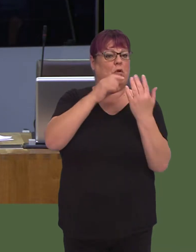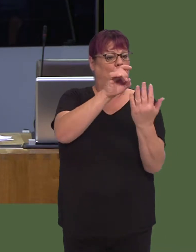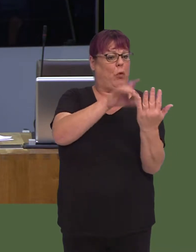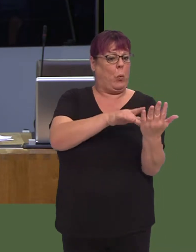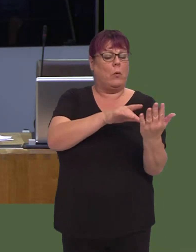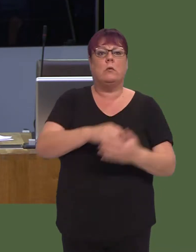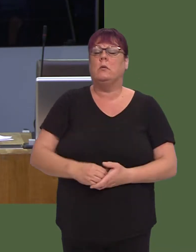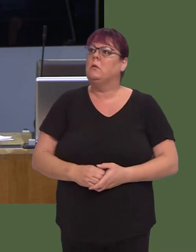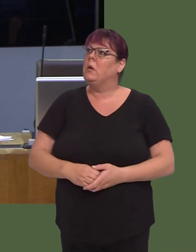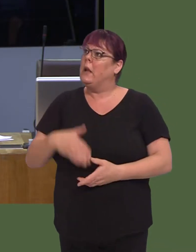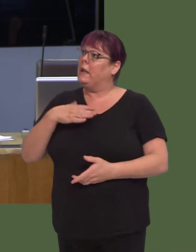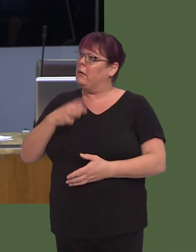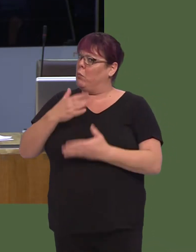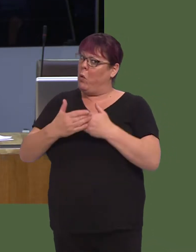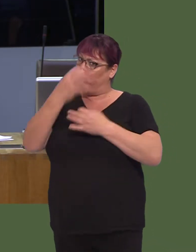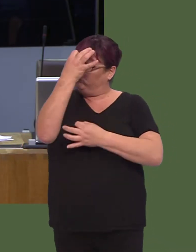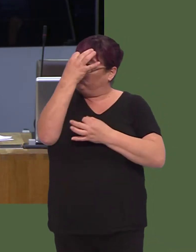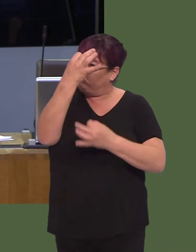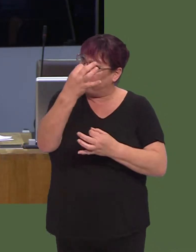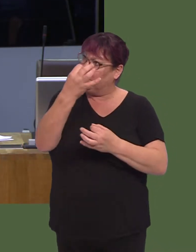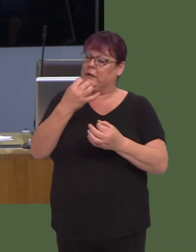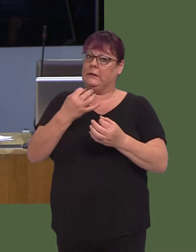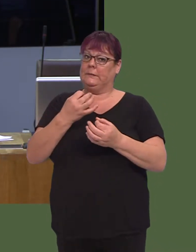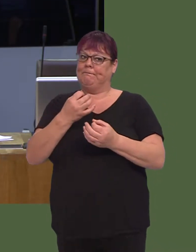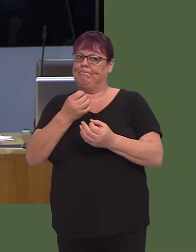Is there a case that we need to adopt much more stringent measures over food labelling